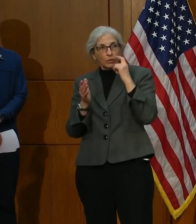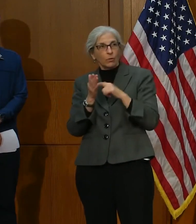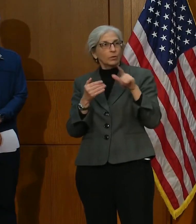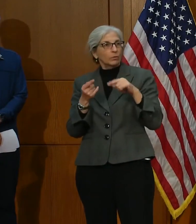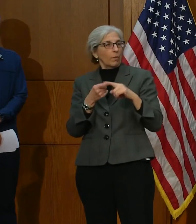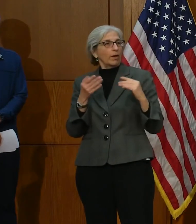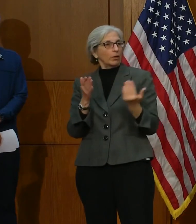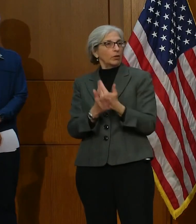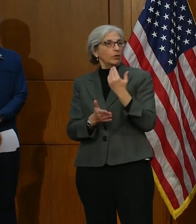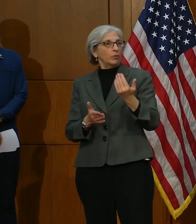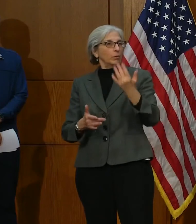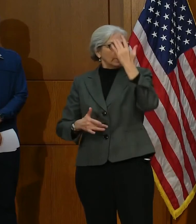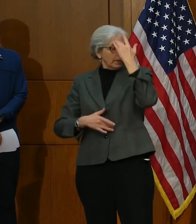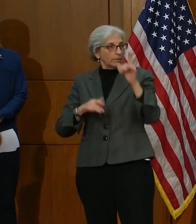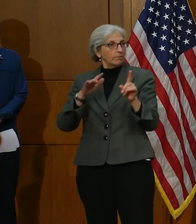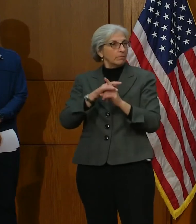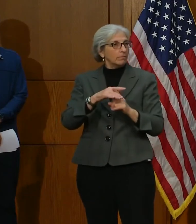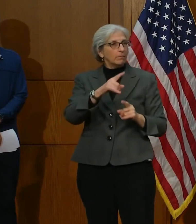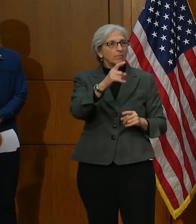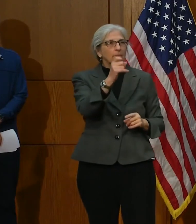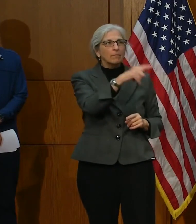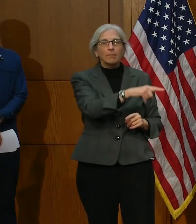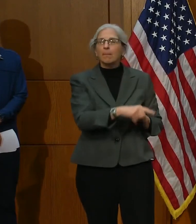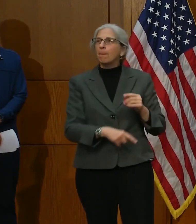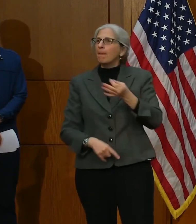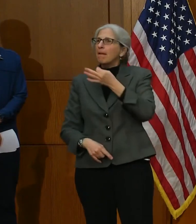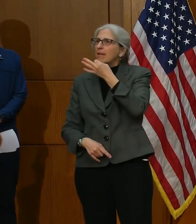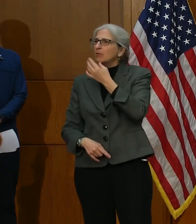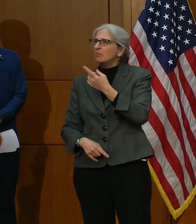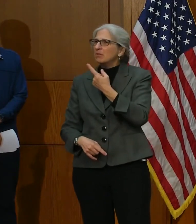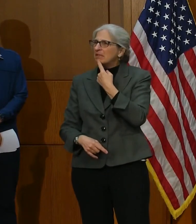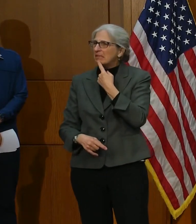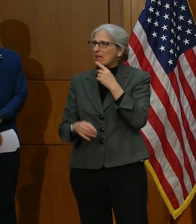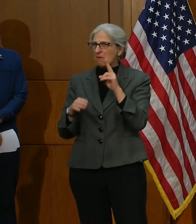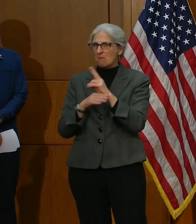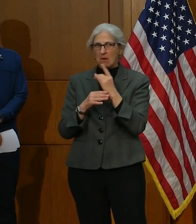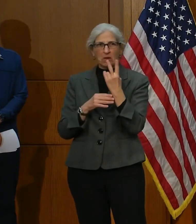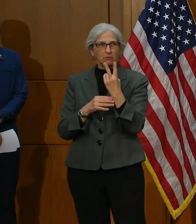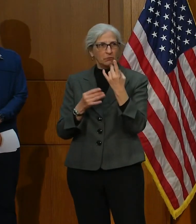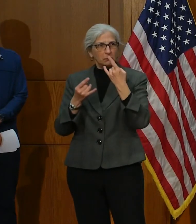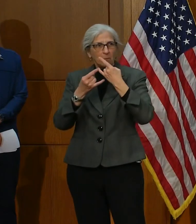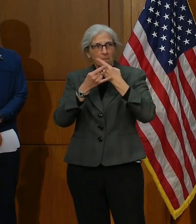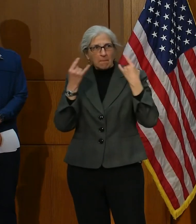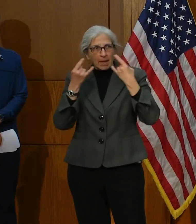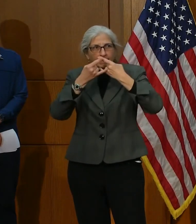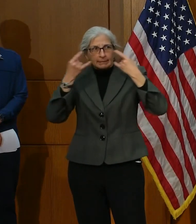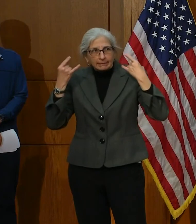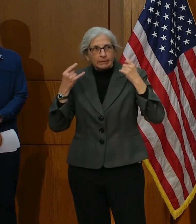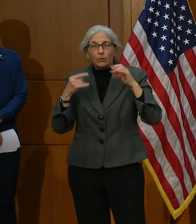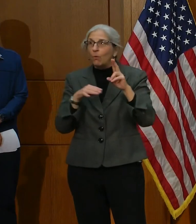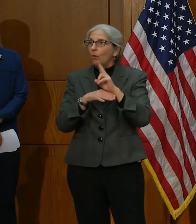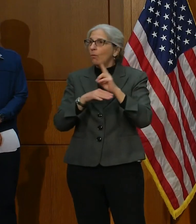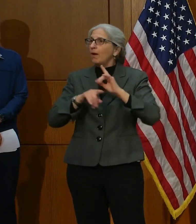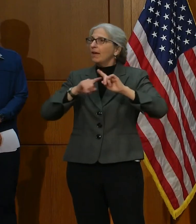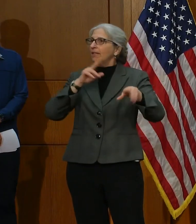CONTINUE TO SAMPLE ON WILL PROVIDE NEW GUIDANCE WHEN IT'S